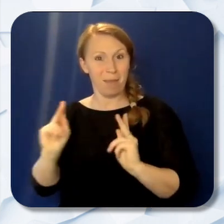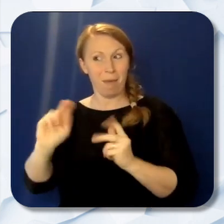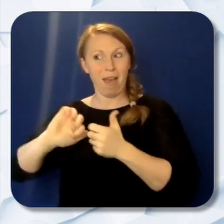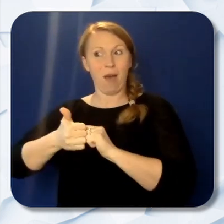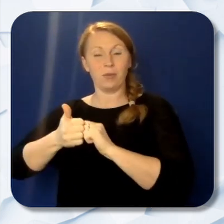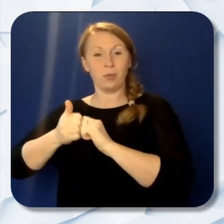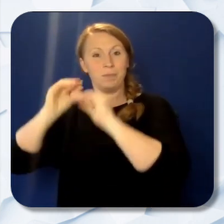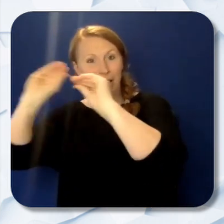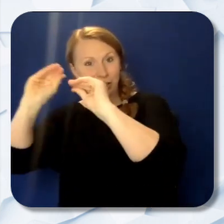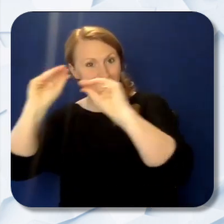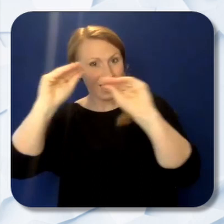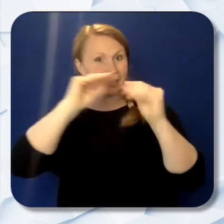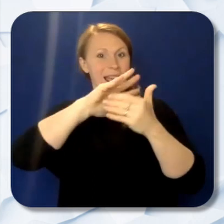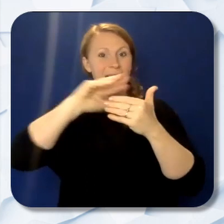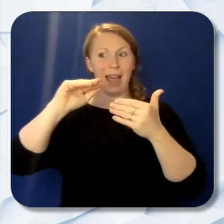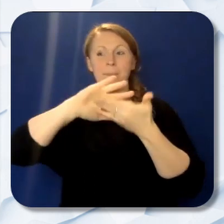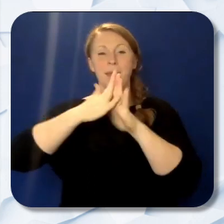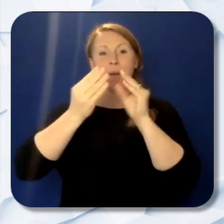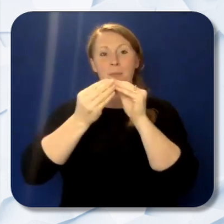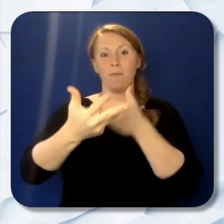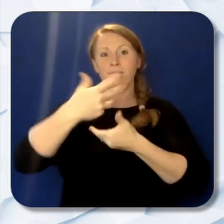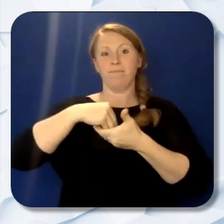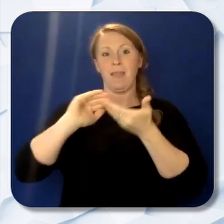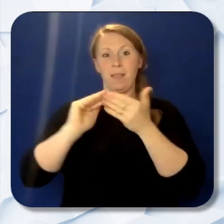Thank you for being a great facilitator of our conversation. Uh,